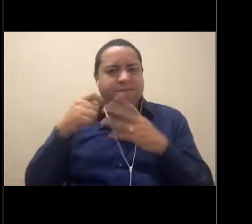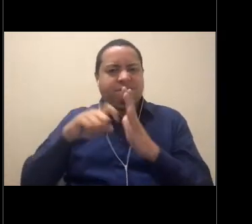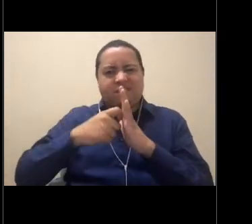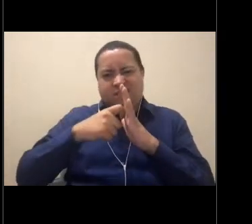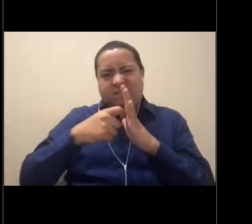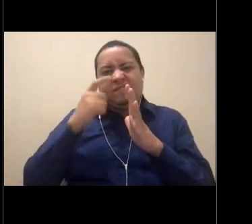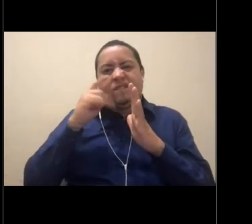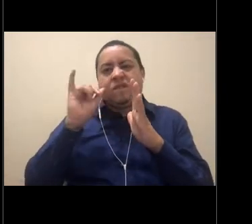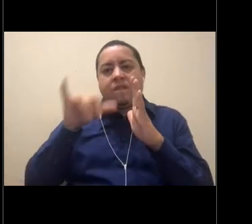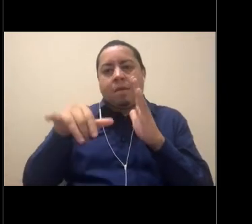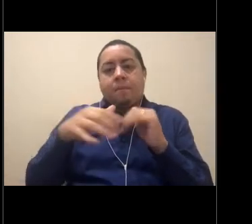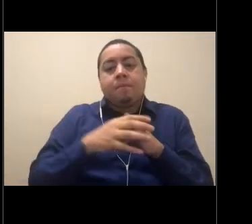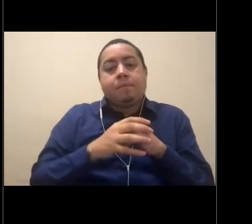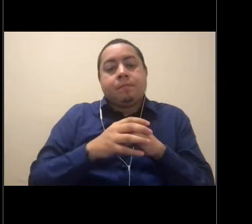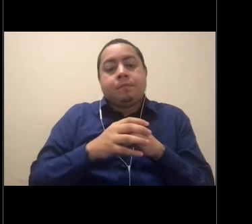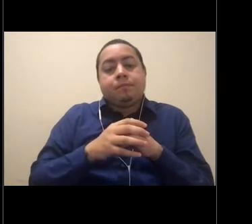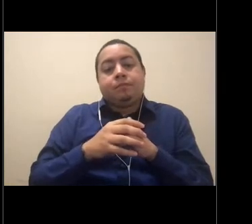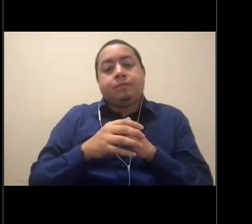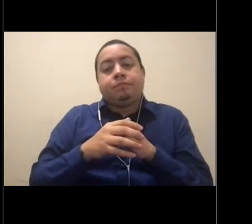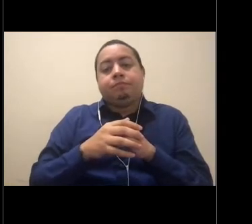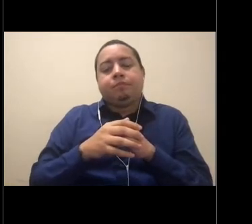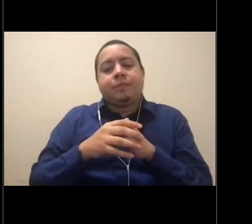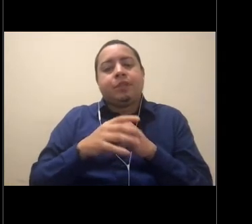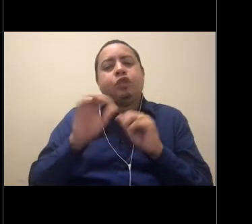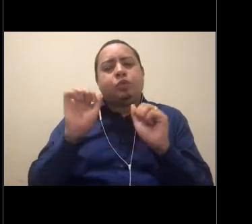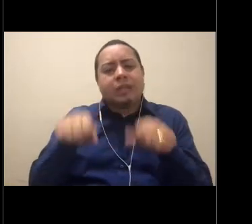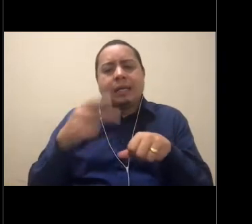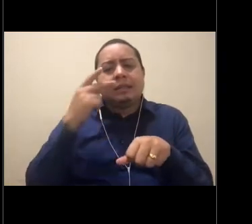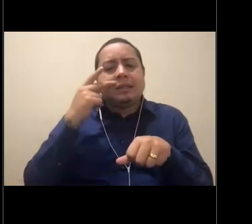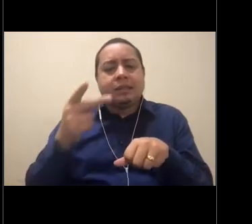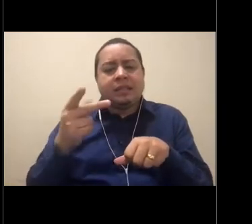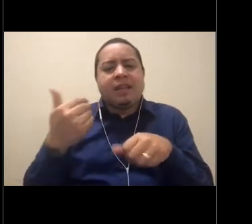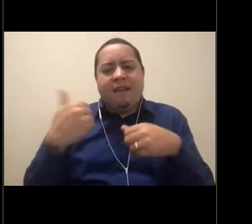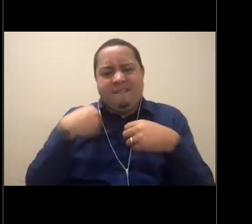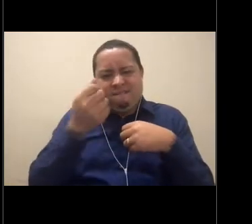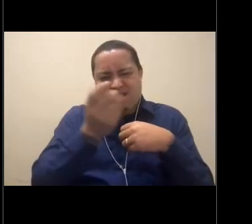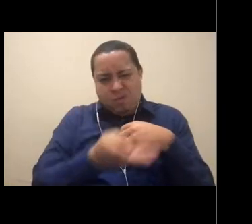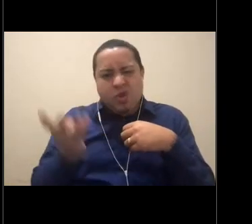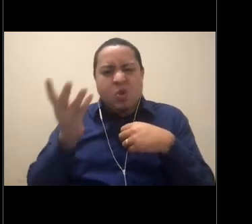As you can see here, there's a number of satellite antennas. They're actually pretty good sized.